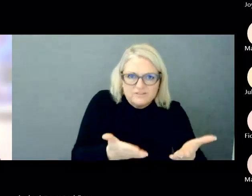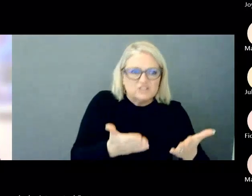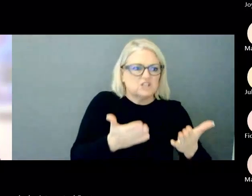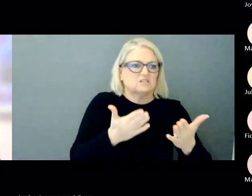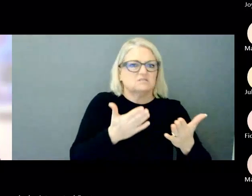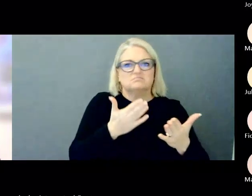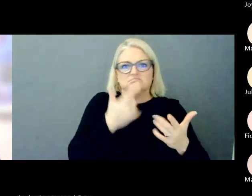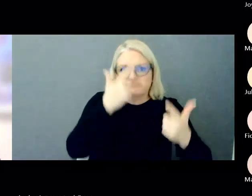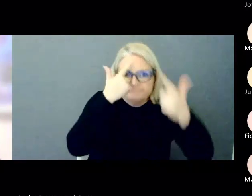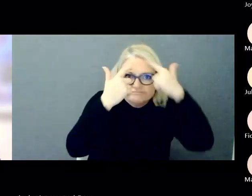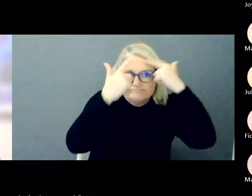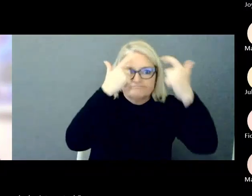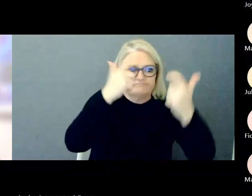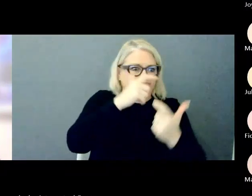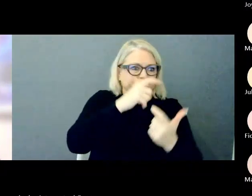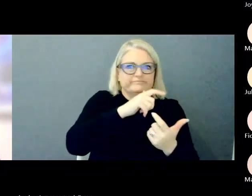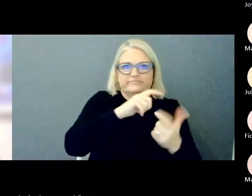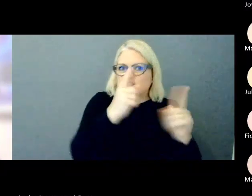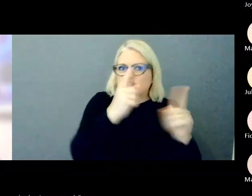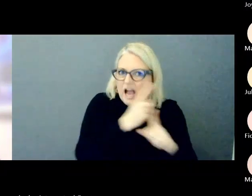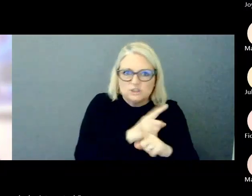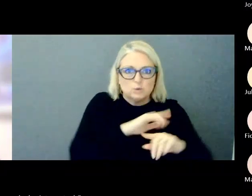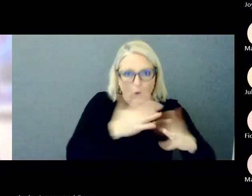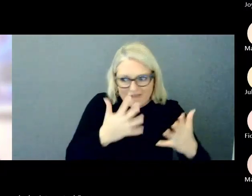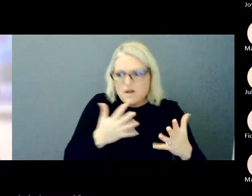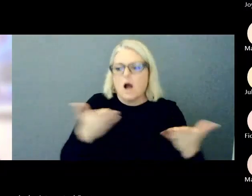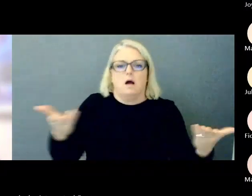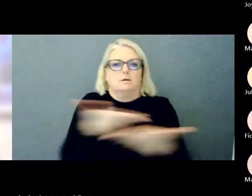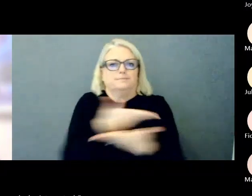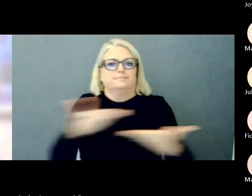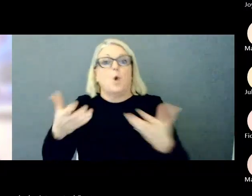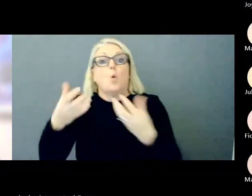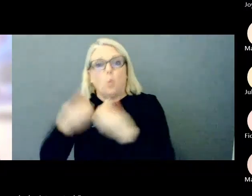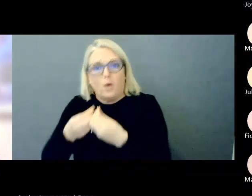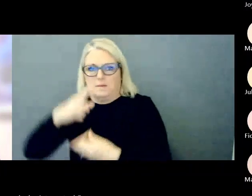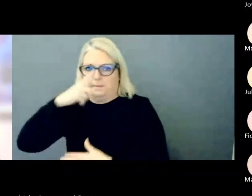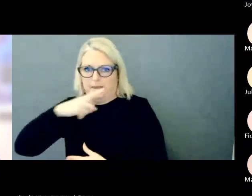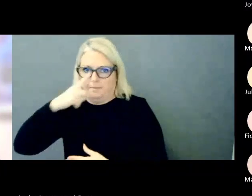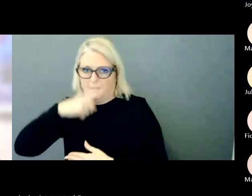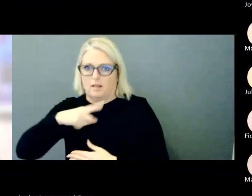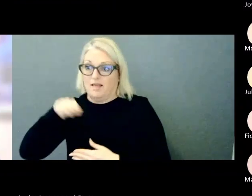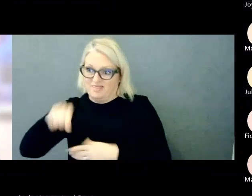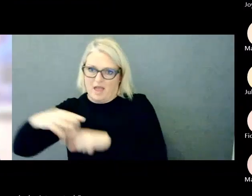coming back using improvement technologies and not just set and forget. Thank you, Sharon.